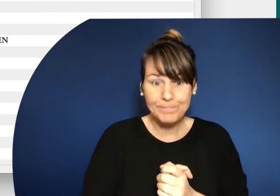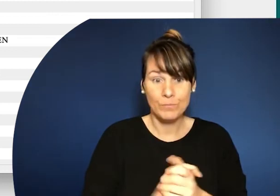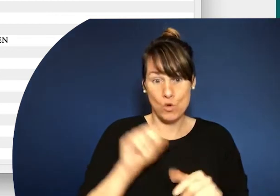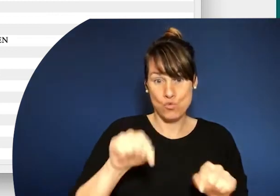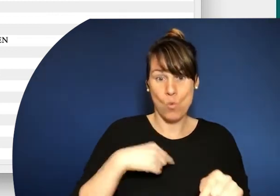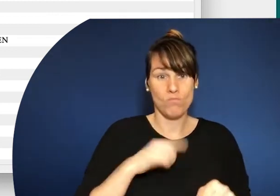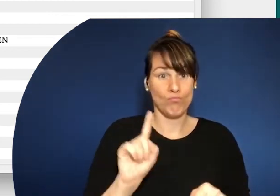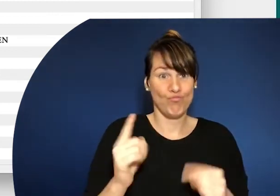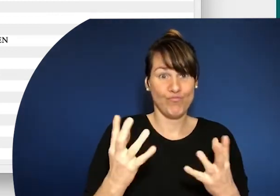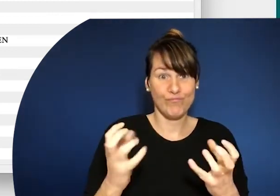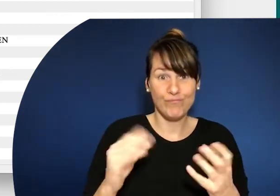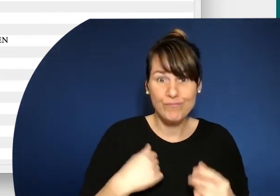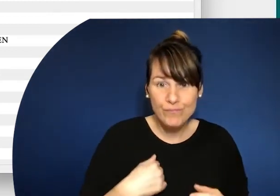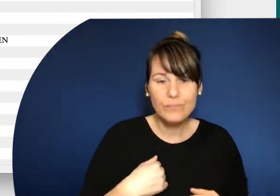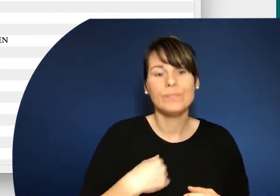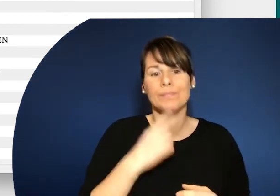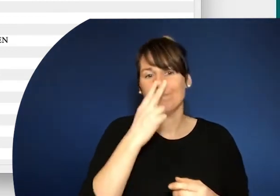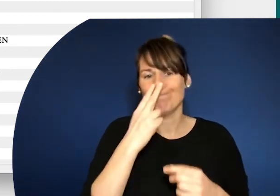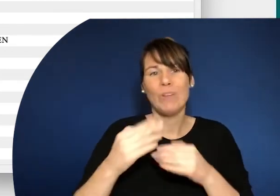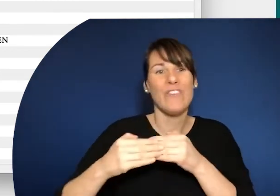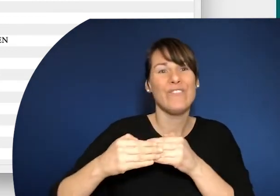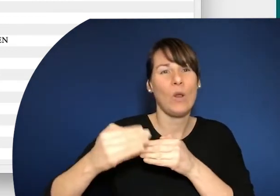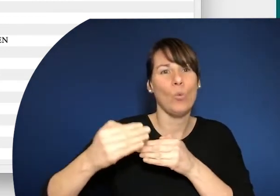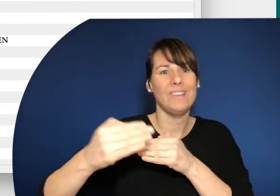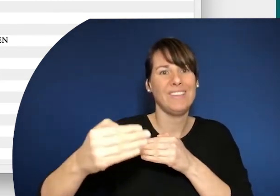OK. Just to do a certain to look for the frequency